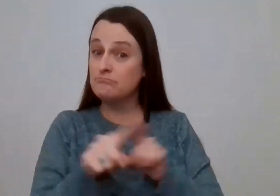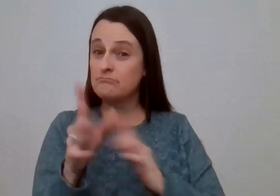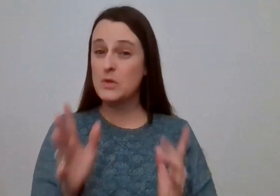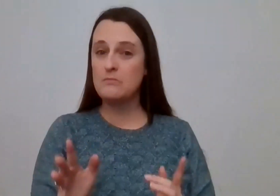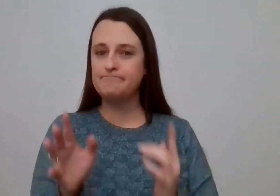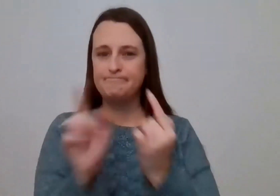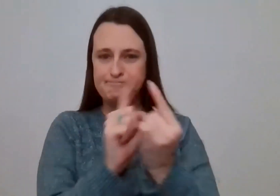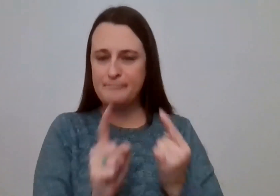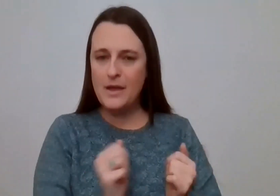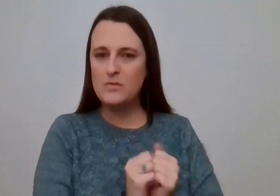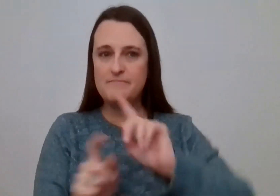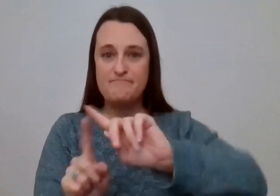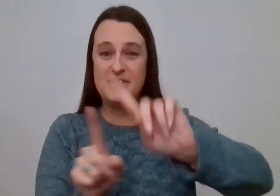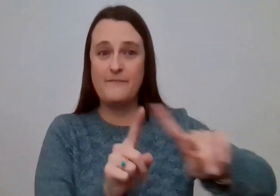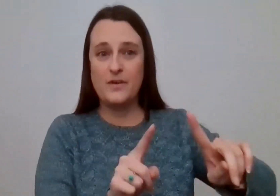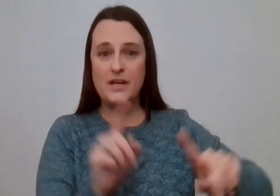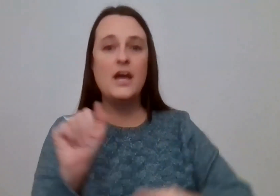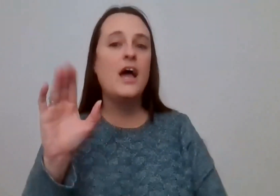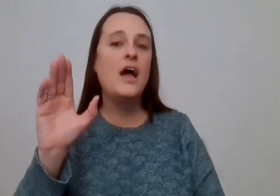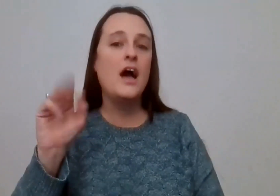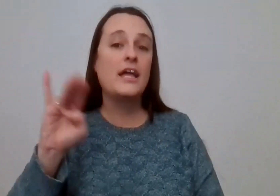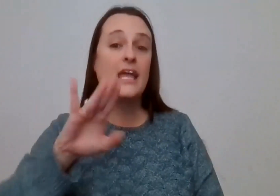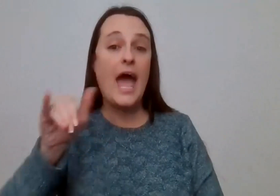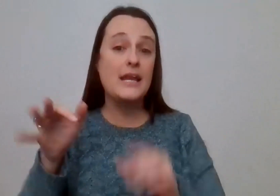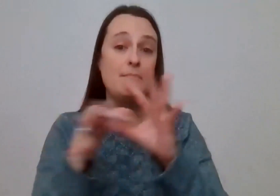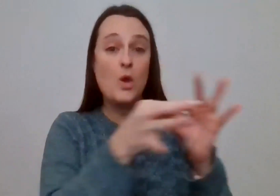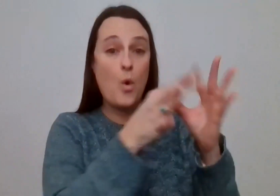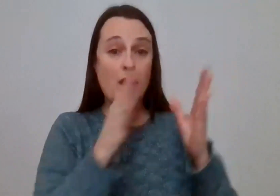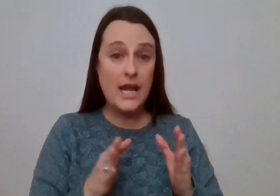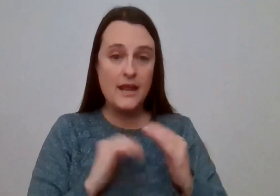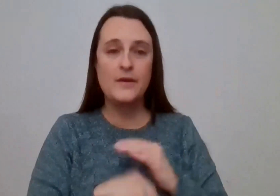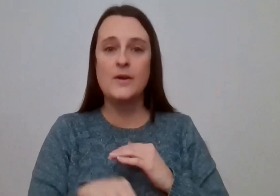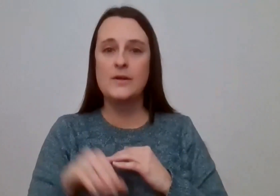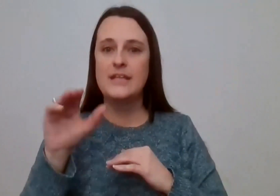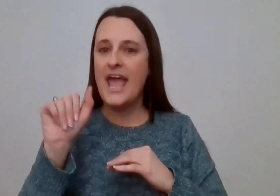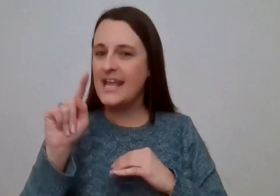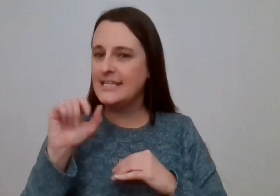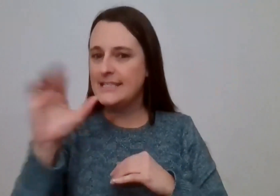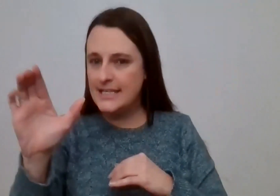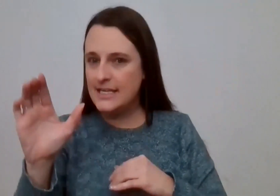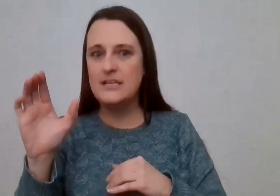academy excuse me academy coordinators tech center advanced technology center as well just